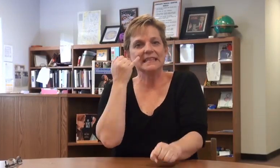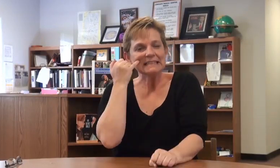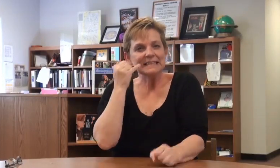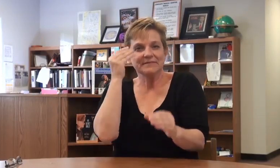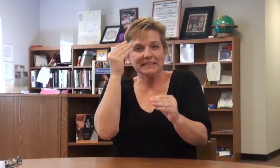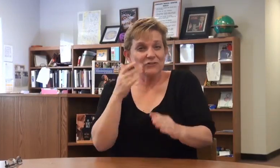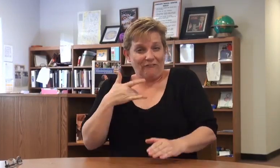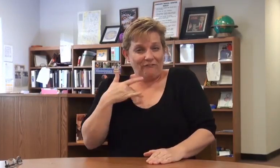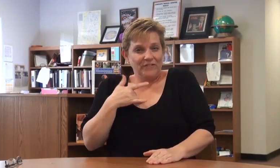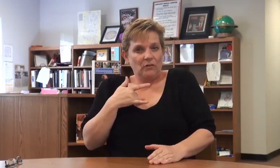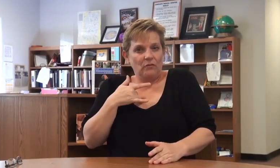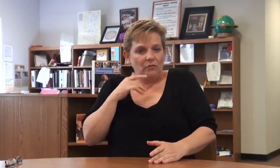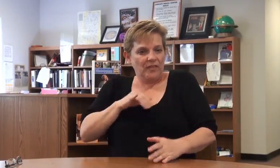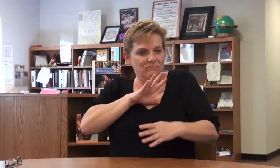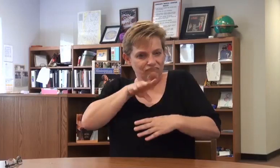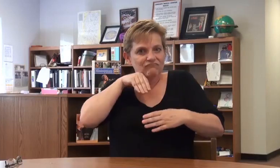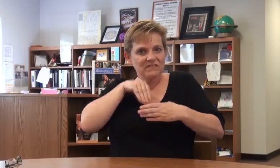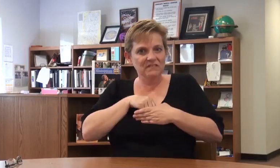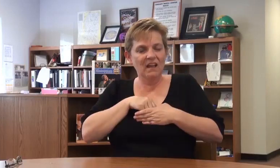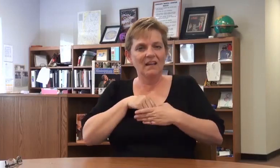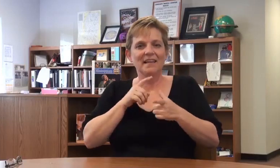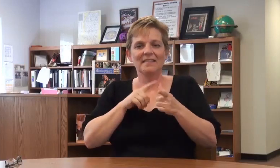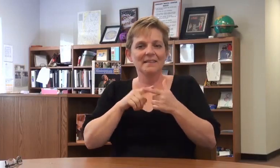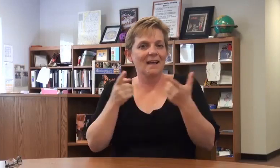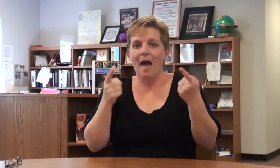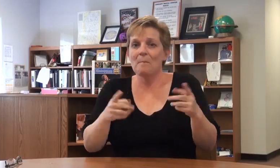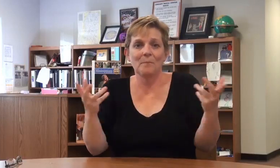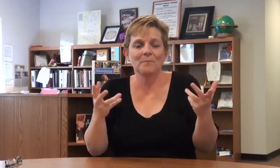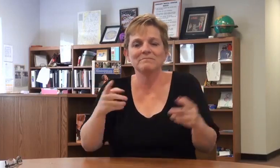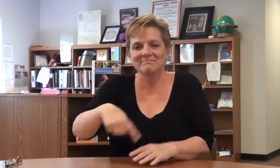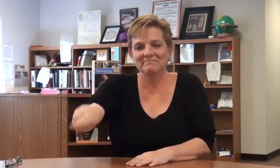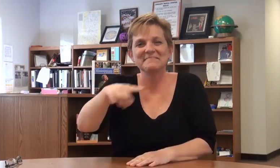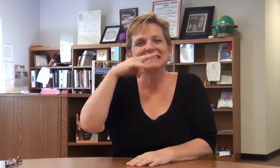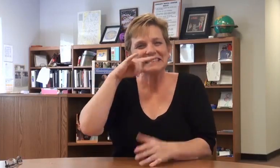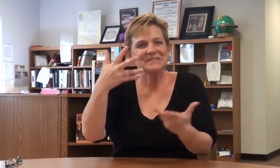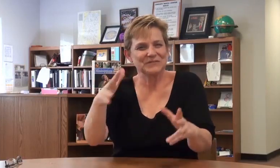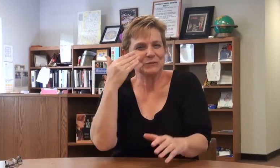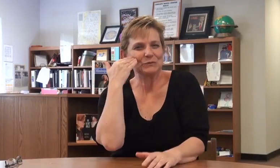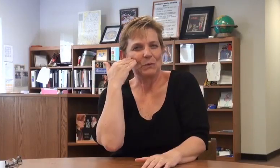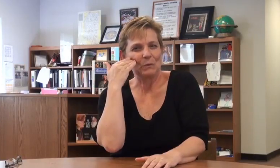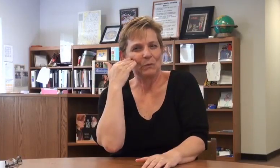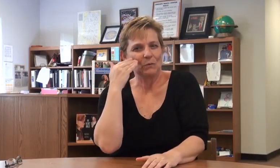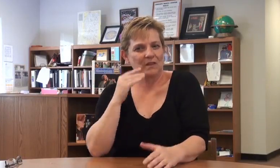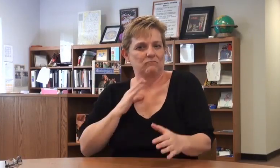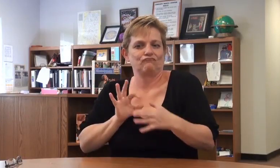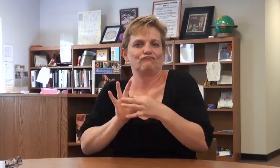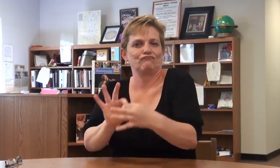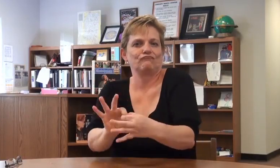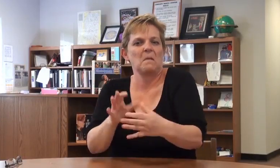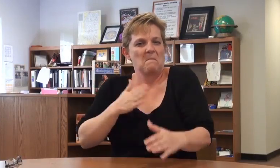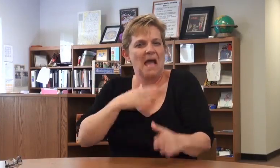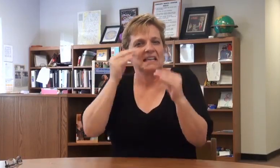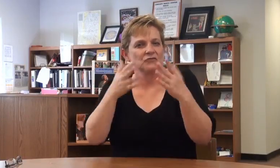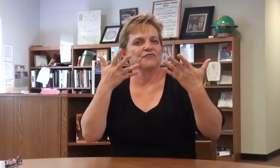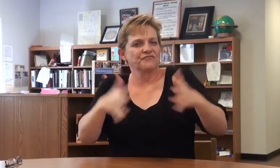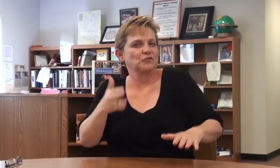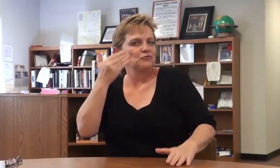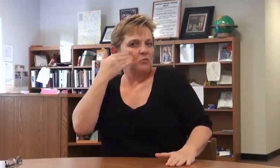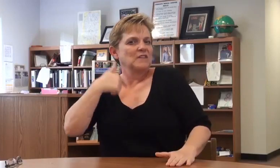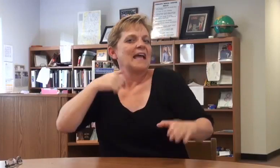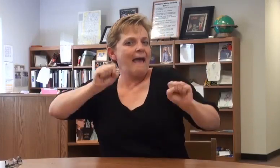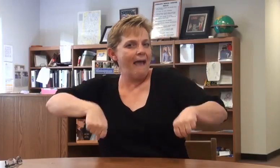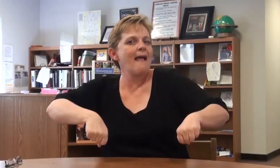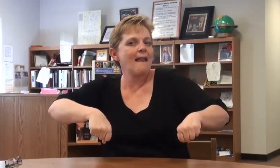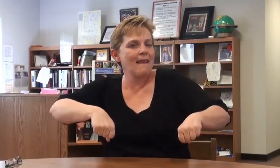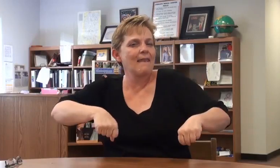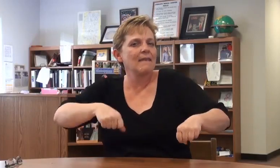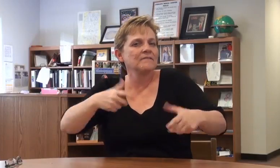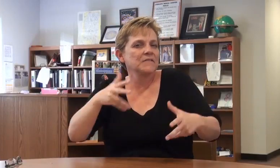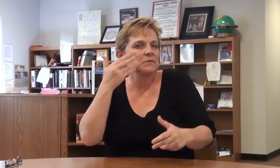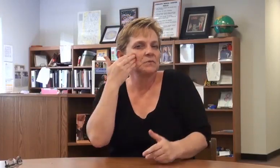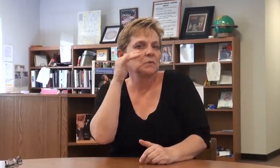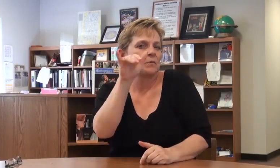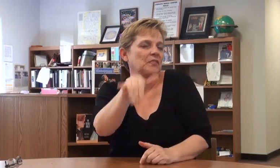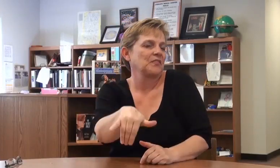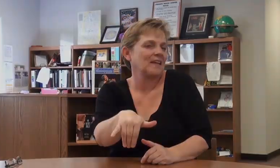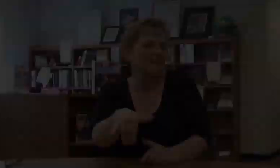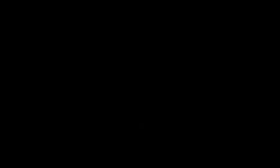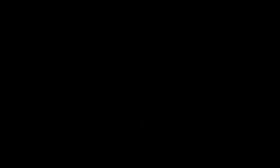If teachers truly believe that, then the kids feel it and have the sense that their teacher really believes in them.